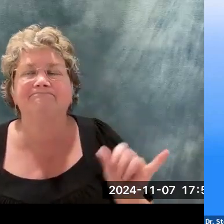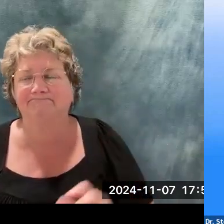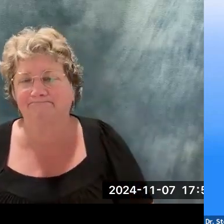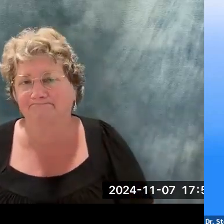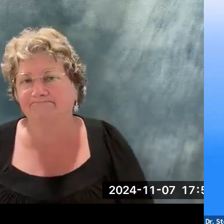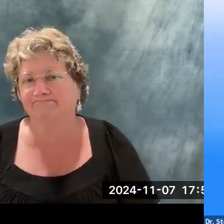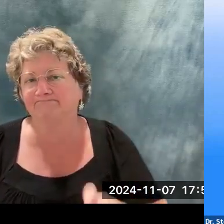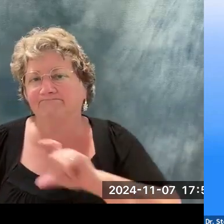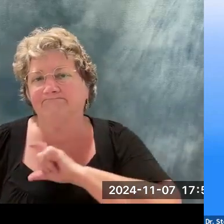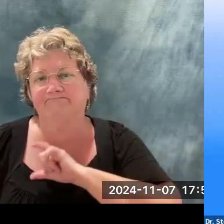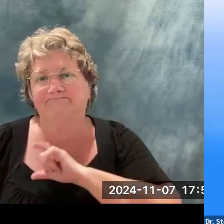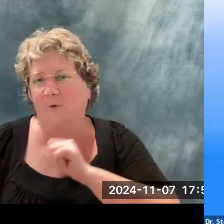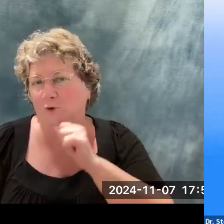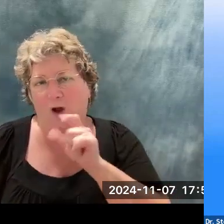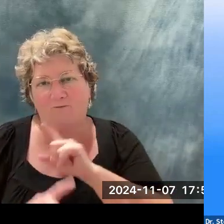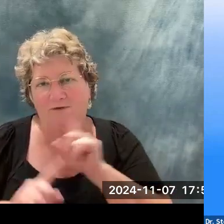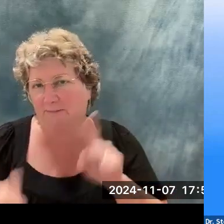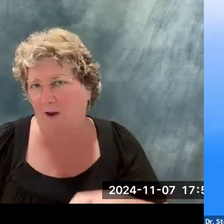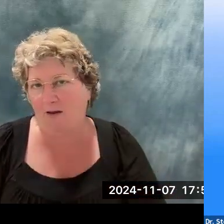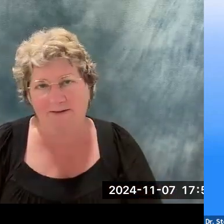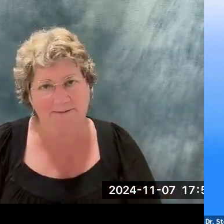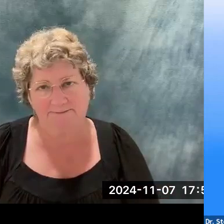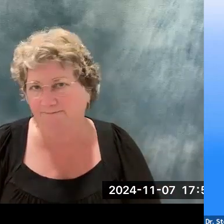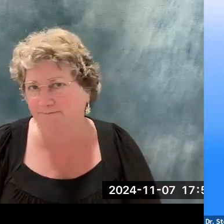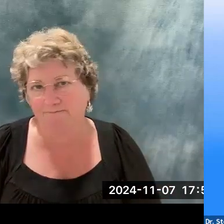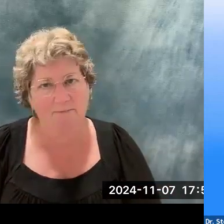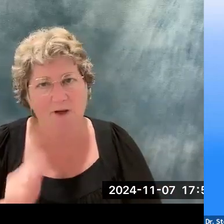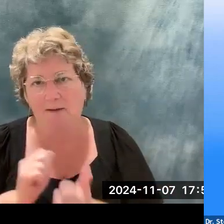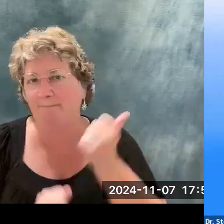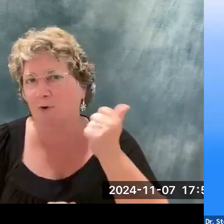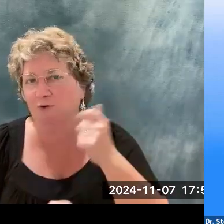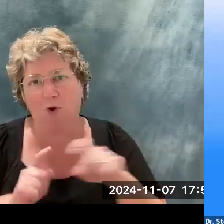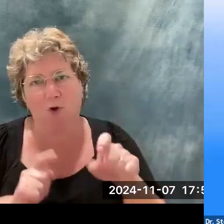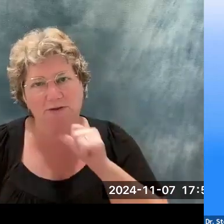law enforcement certainly do not respond to the